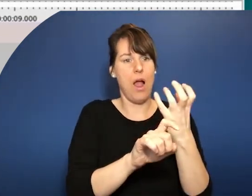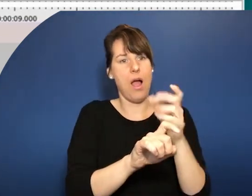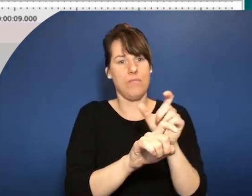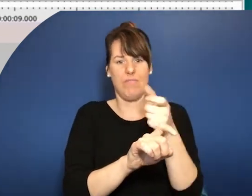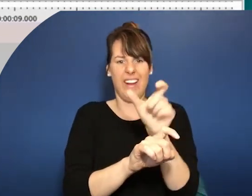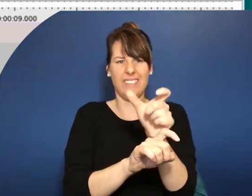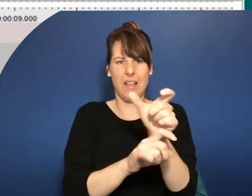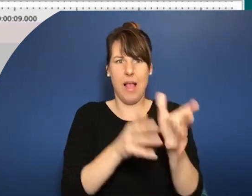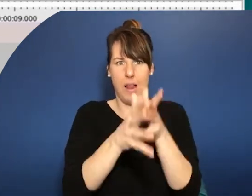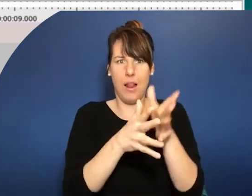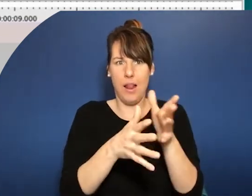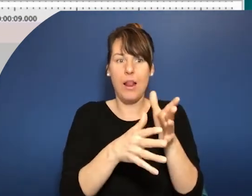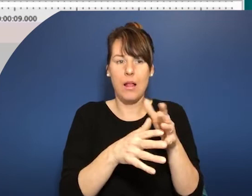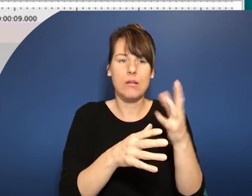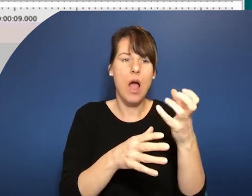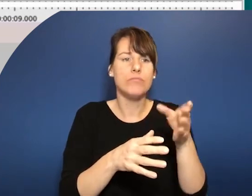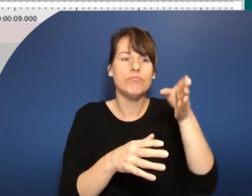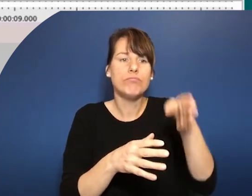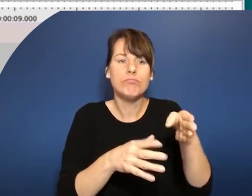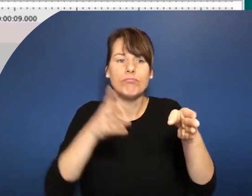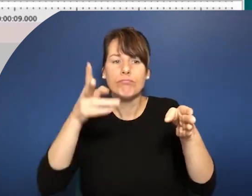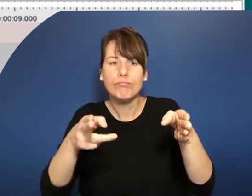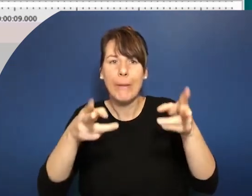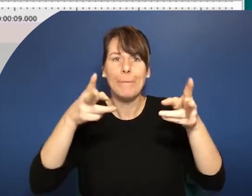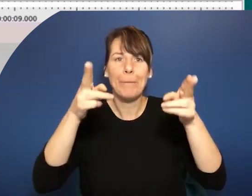set the boundaries for each lexical sign.